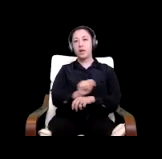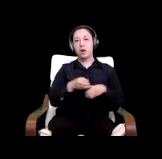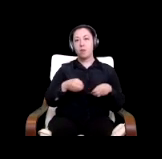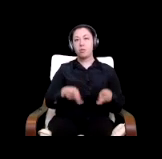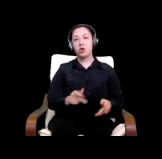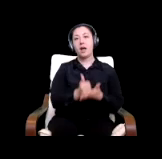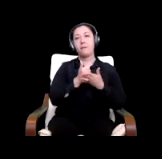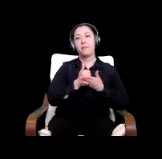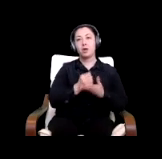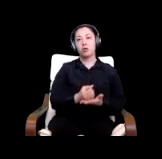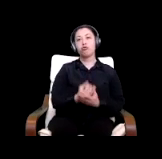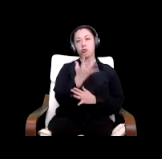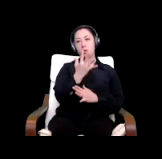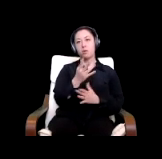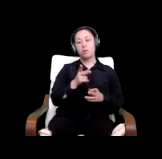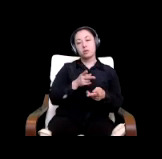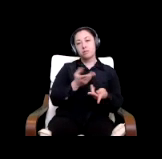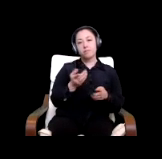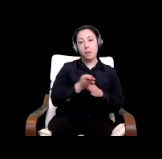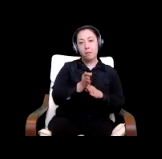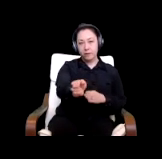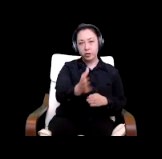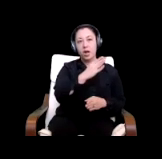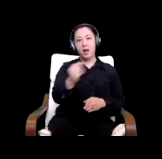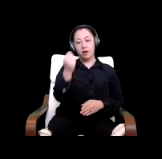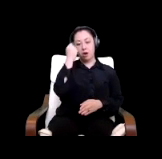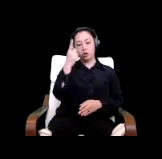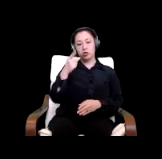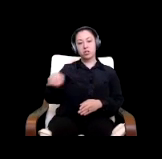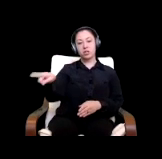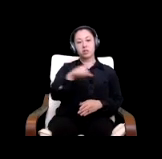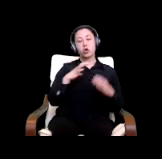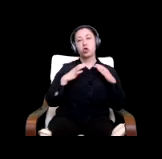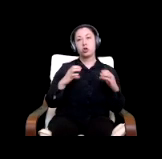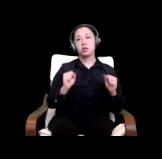understand the needs of the CHARGE community and I'm always looking to collaborate with